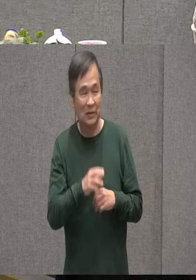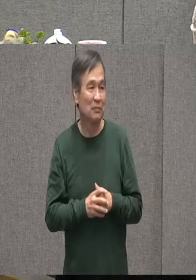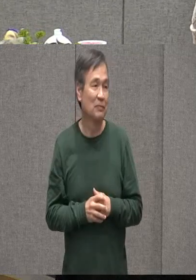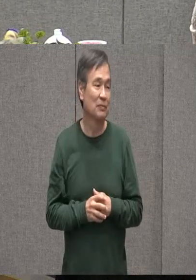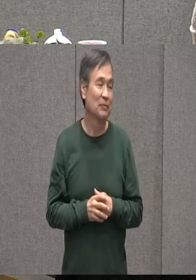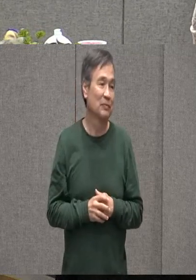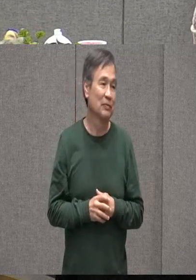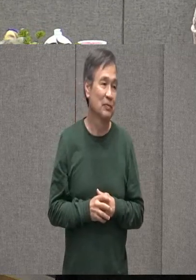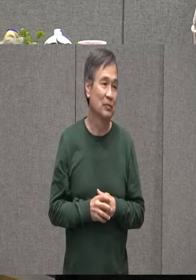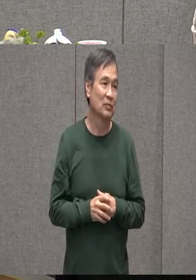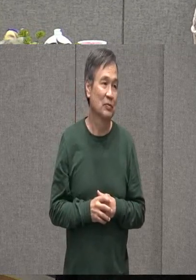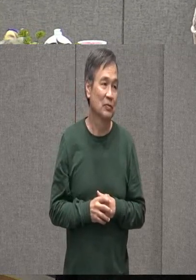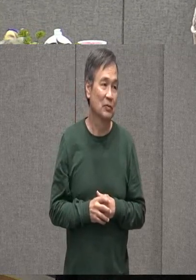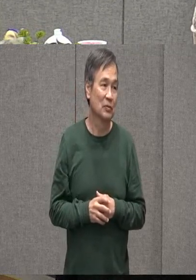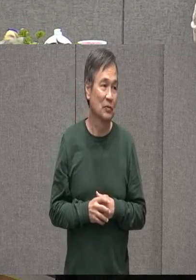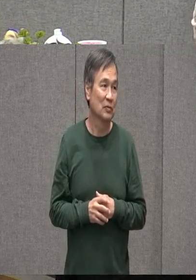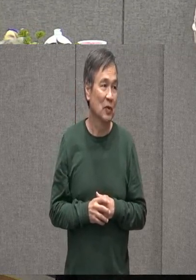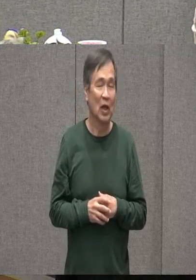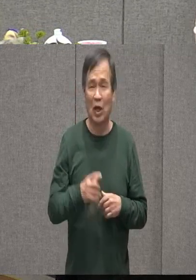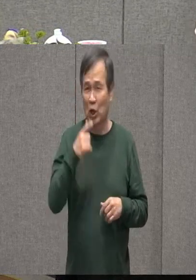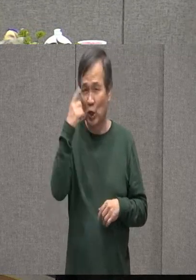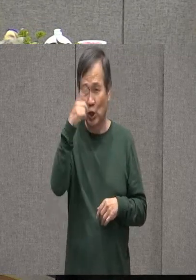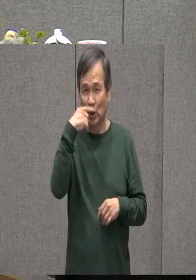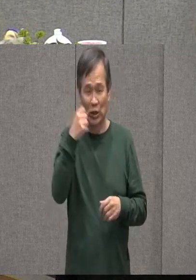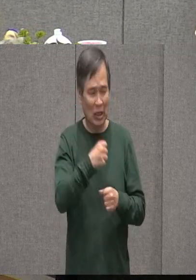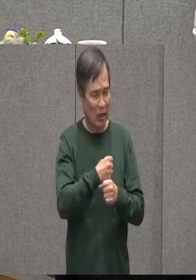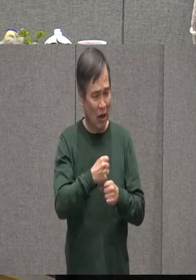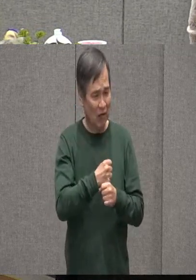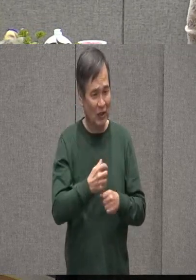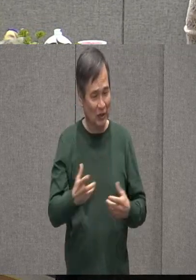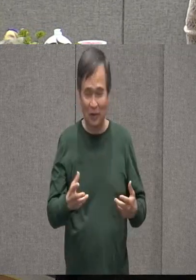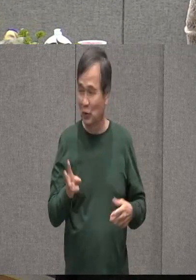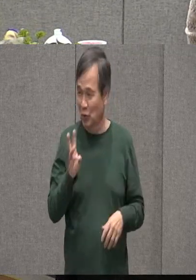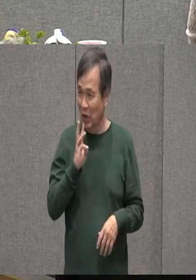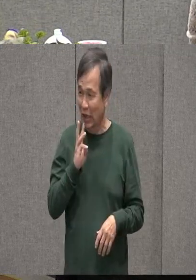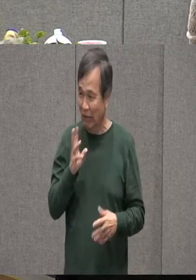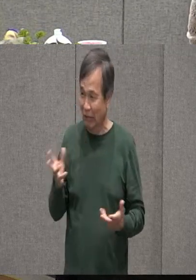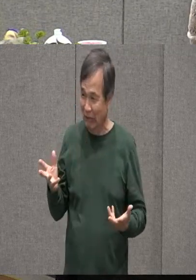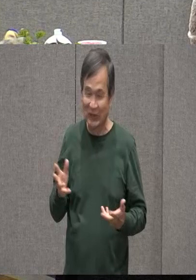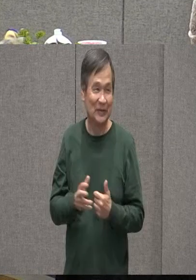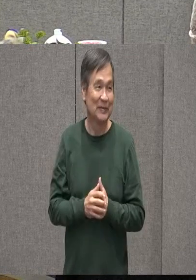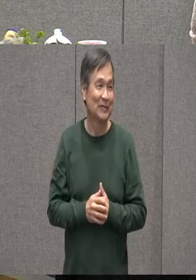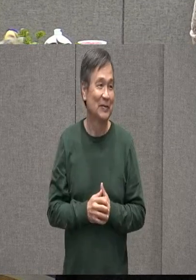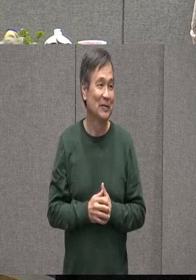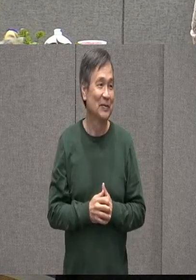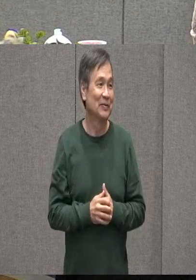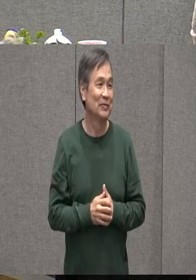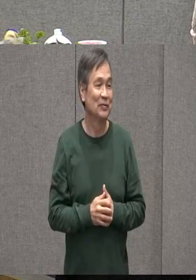But Ms Rudd, that looks like coffee. It's water. It's just water, so I'm just gonna put a little bit of water